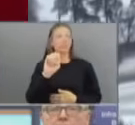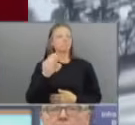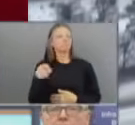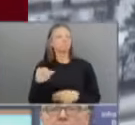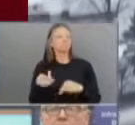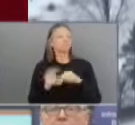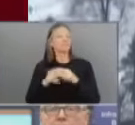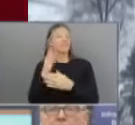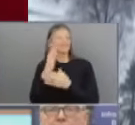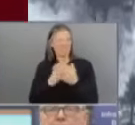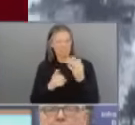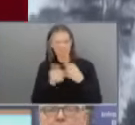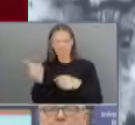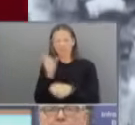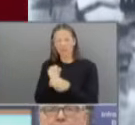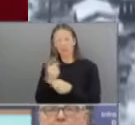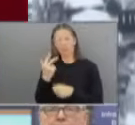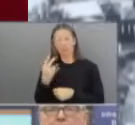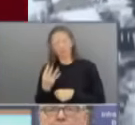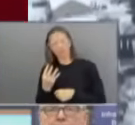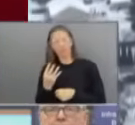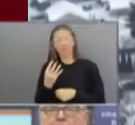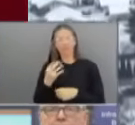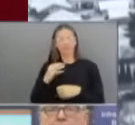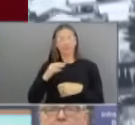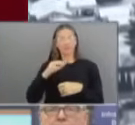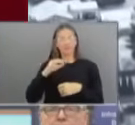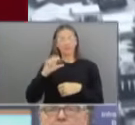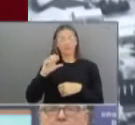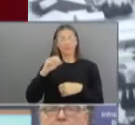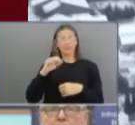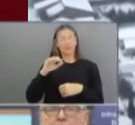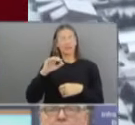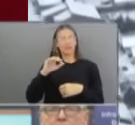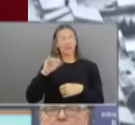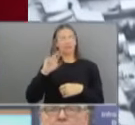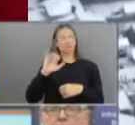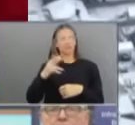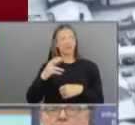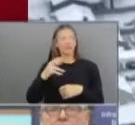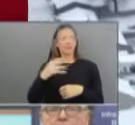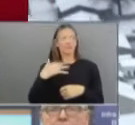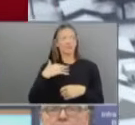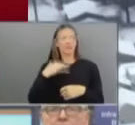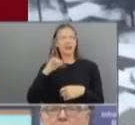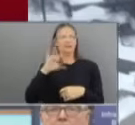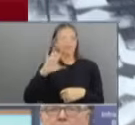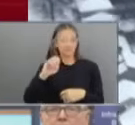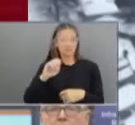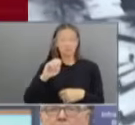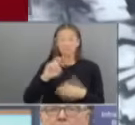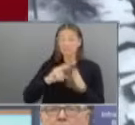ICE ACCUMULATIONS WERE HIGHER THAN EXPECTED AND HAD THE BIGGEST IMPACT. SOME AREAS GOT OVER THREE QUARTERS OF AN INCH OF ICE.